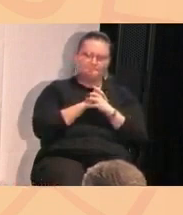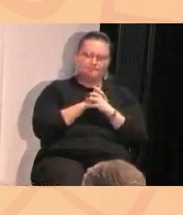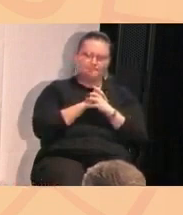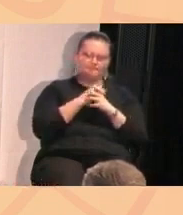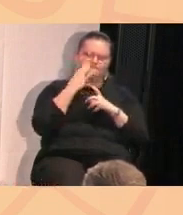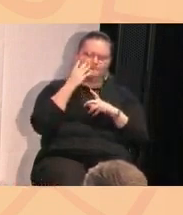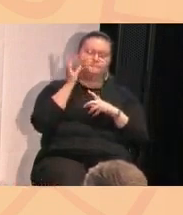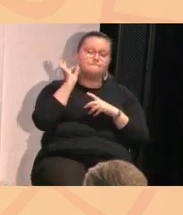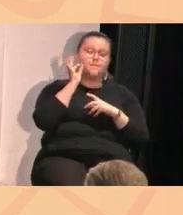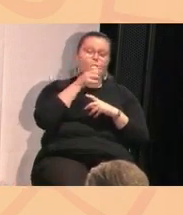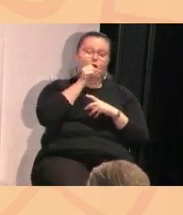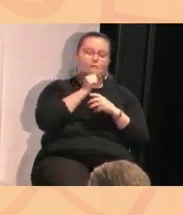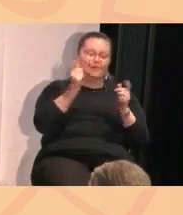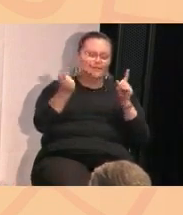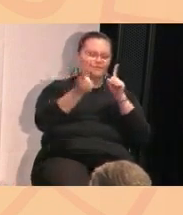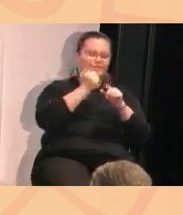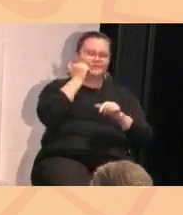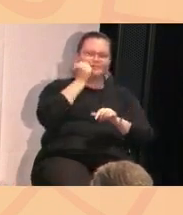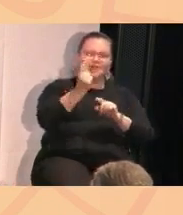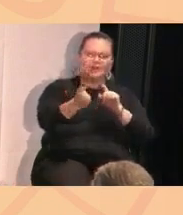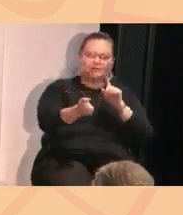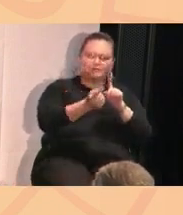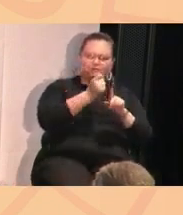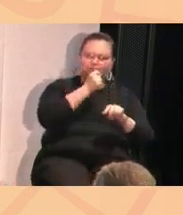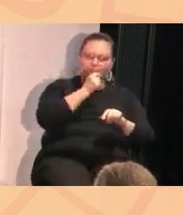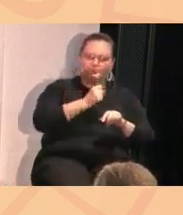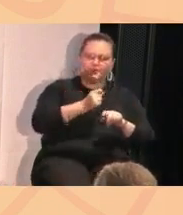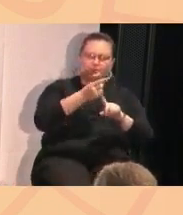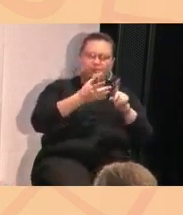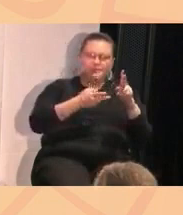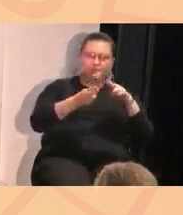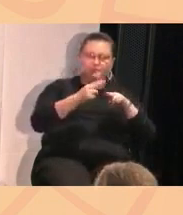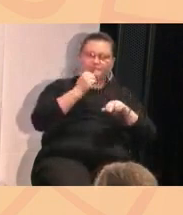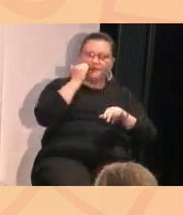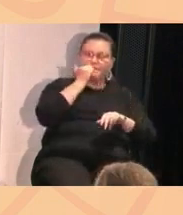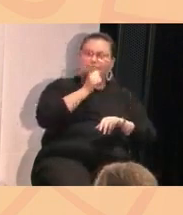It's a line from a statement that someone said that